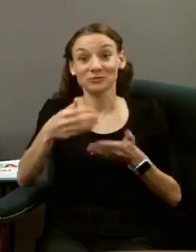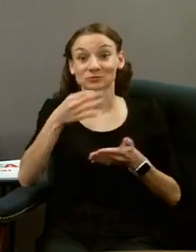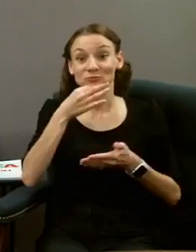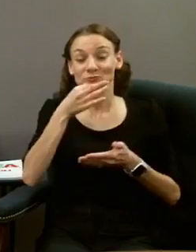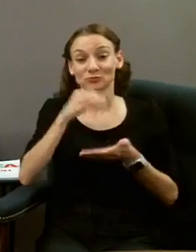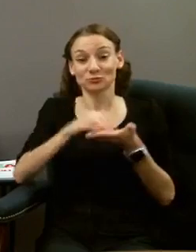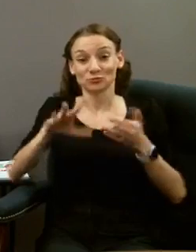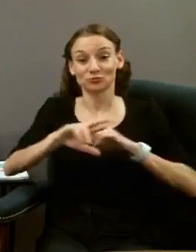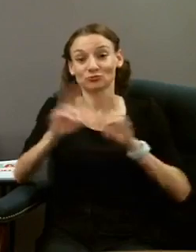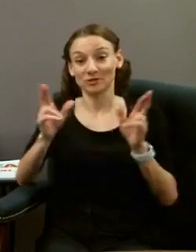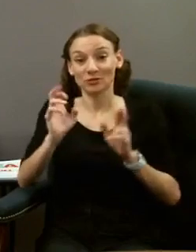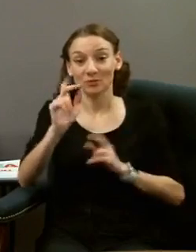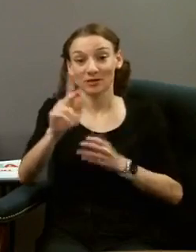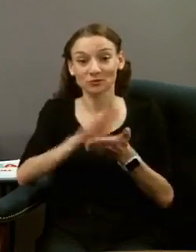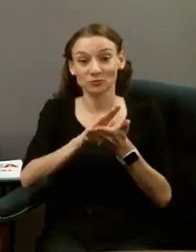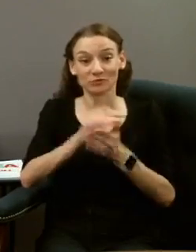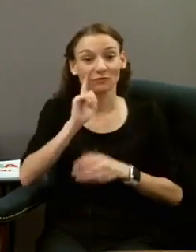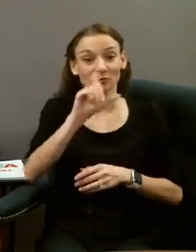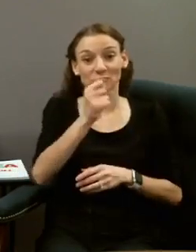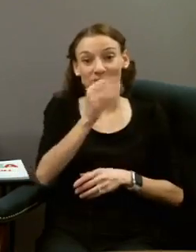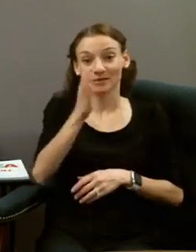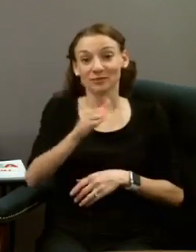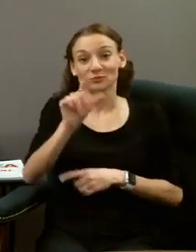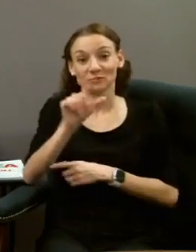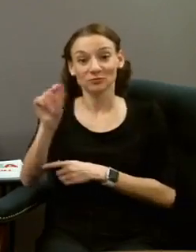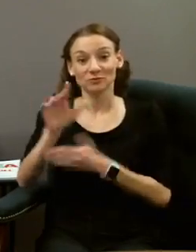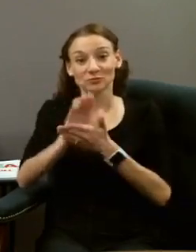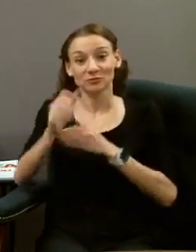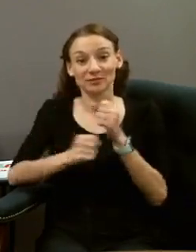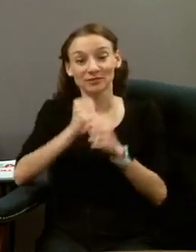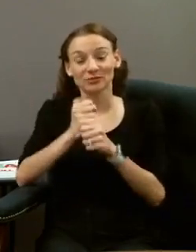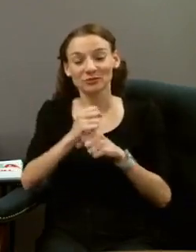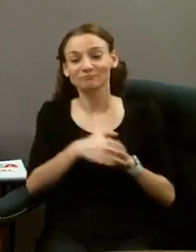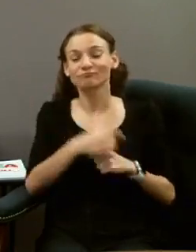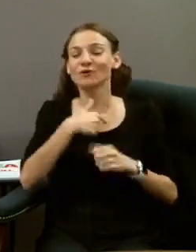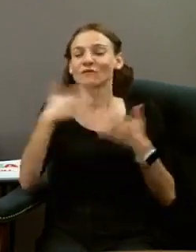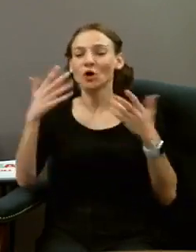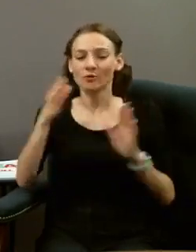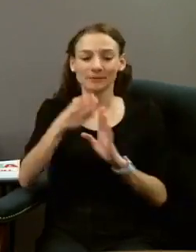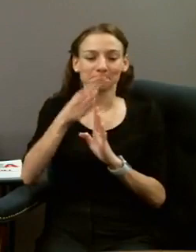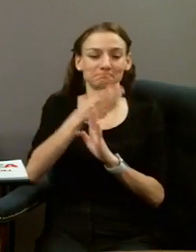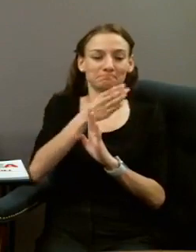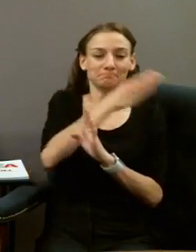for the 2019-2020 school year. We've already covered several topics